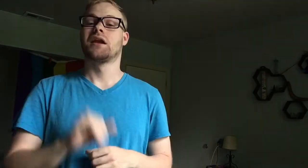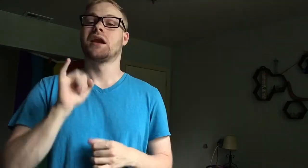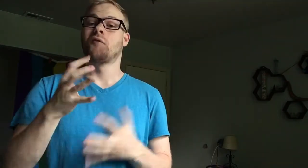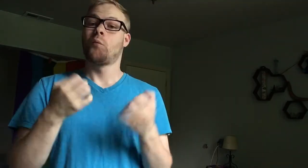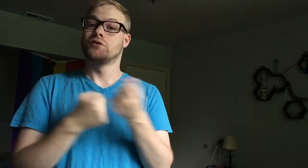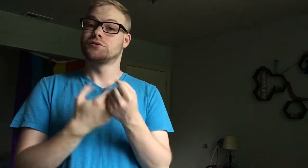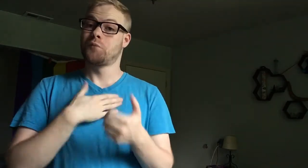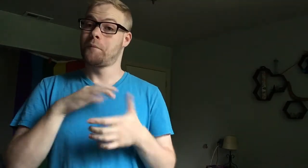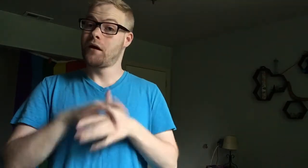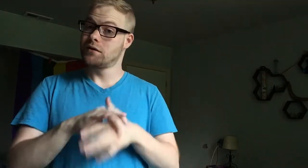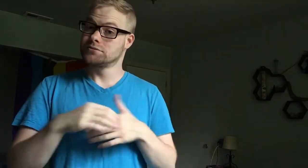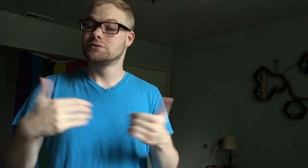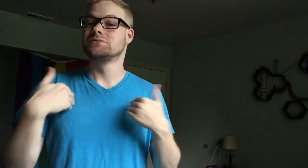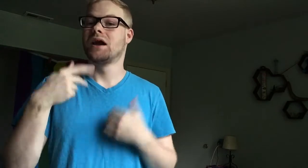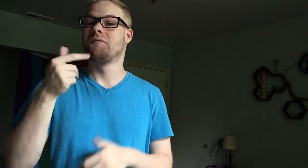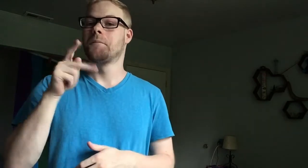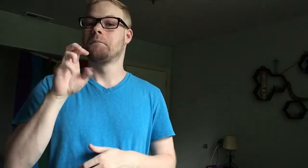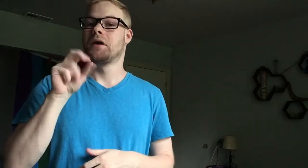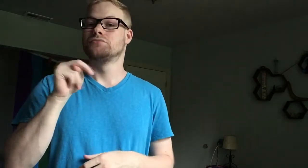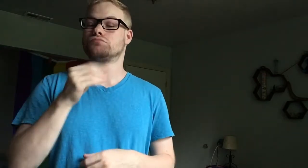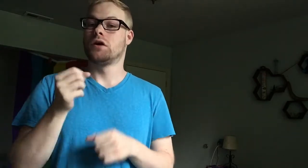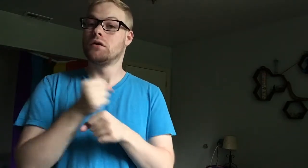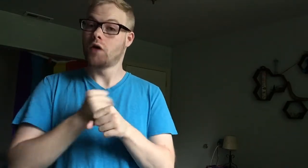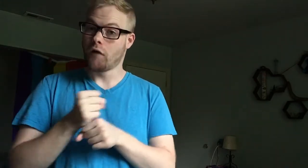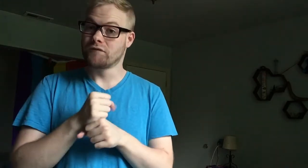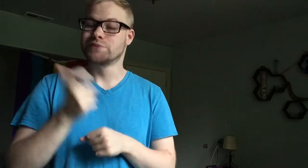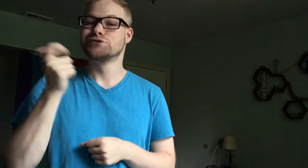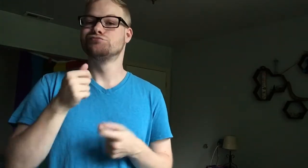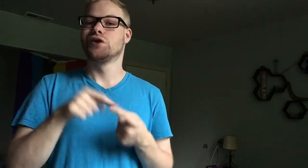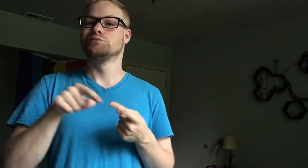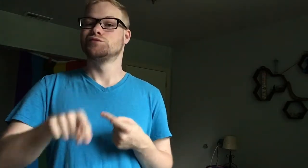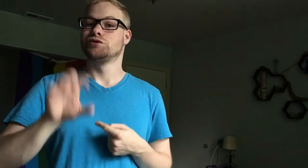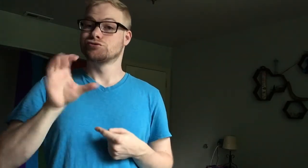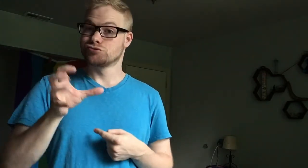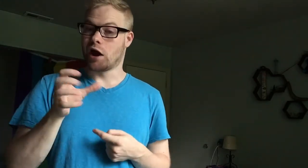If you want to support my content, I have Patreon and ko-fi. Subscribe to this channel.